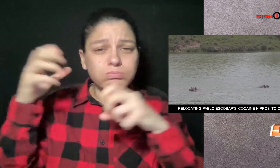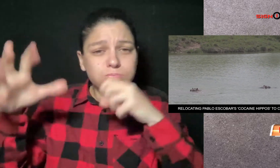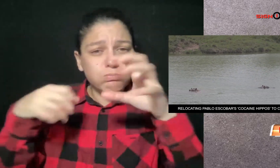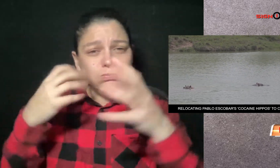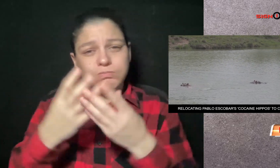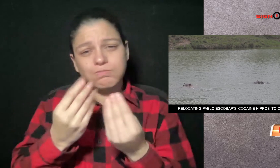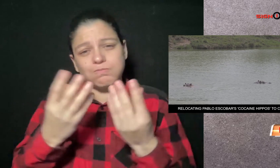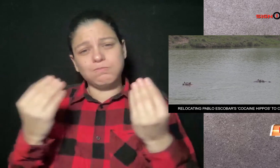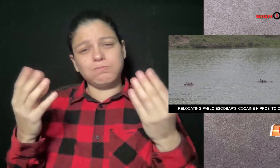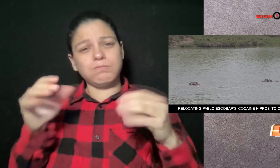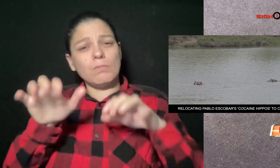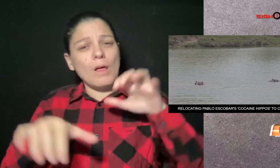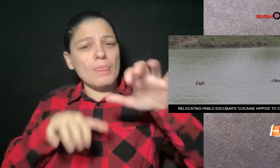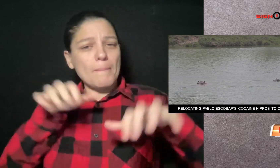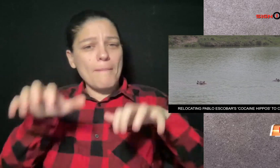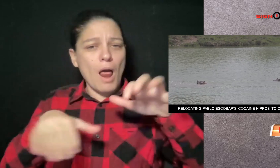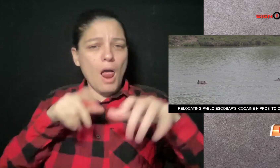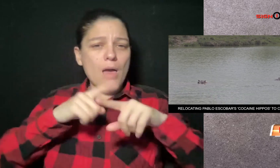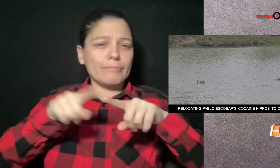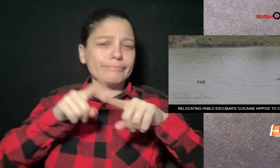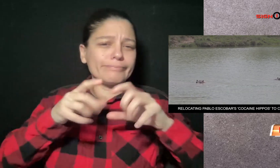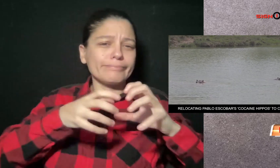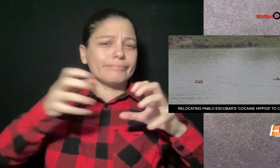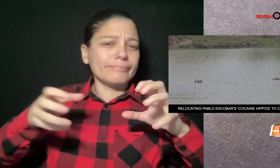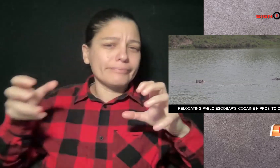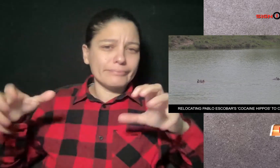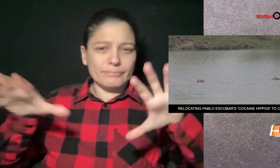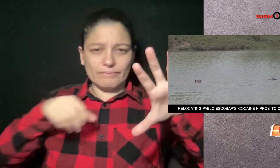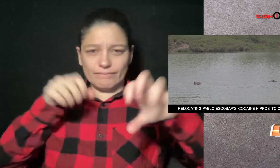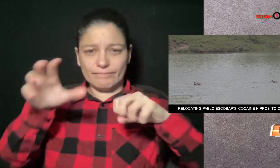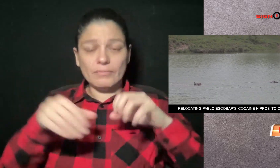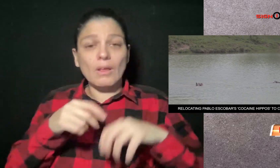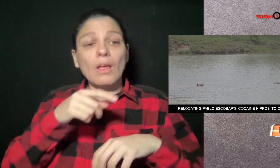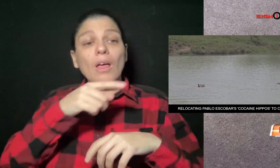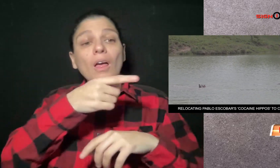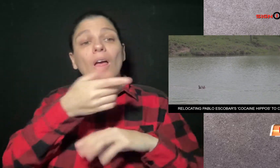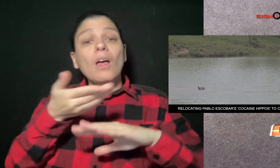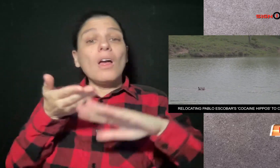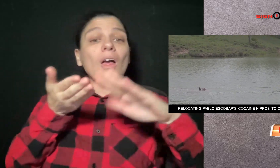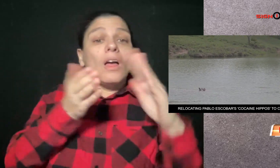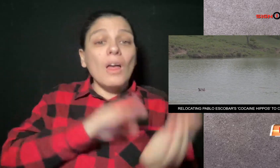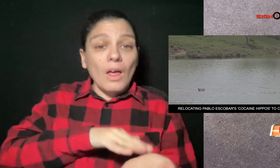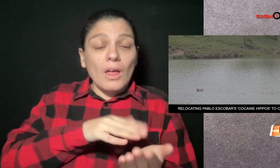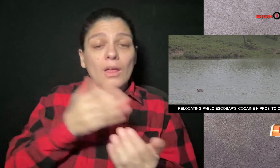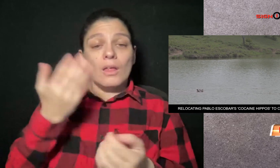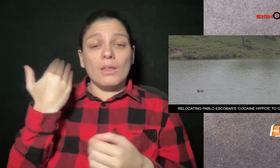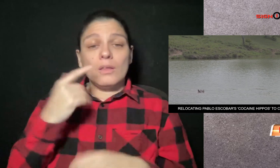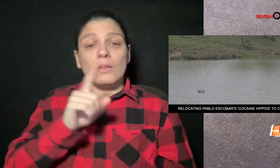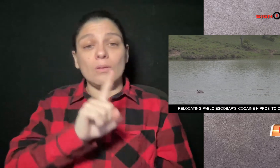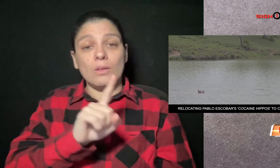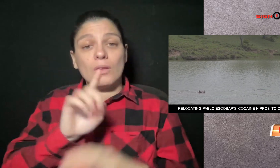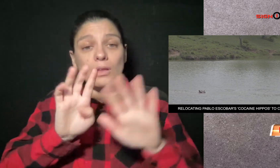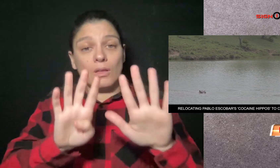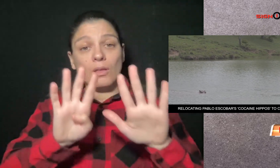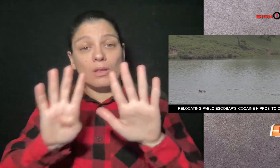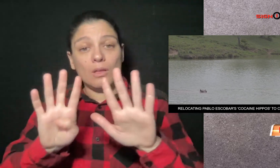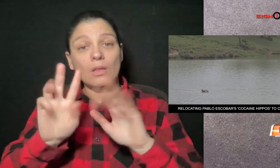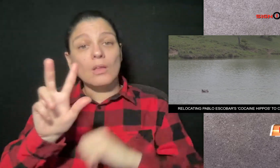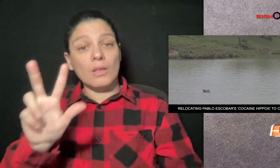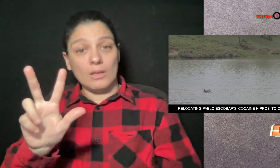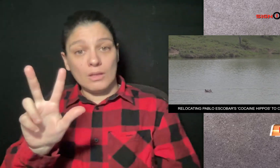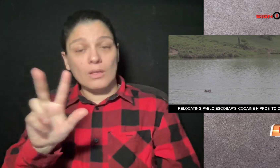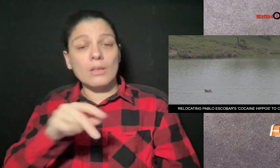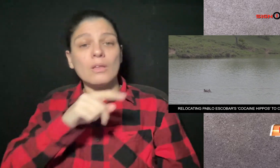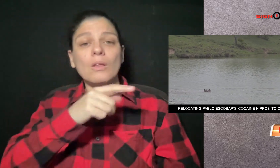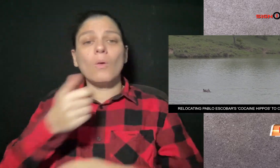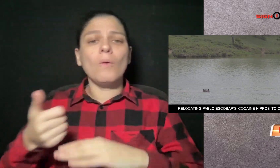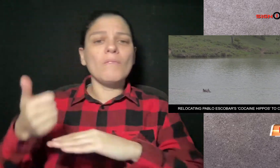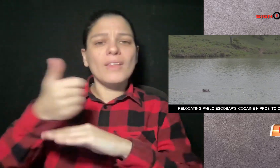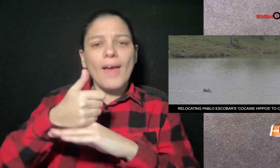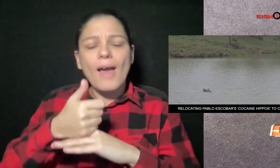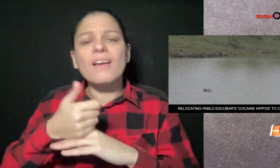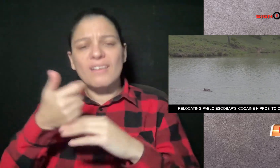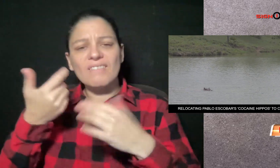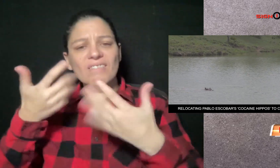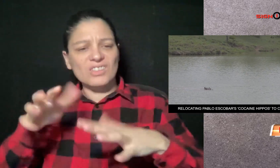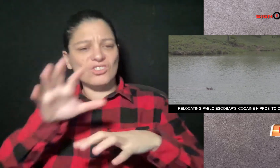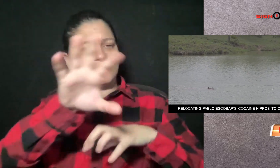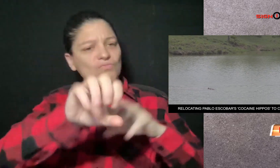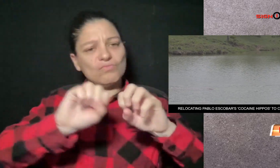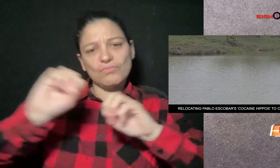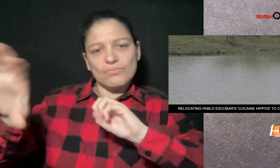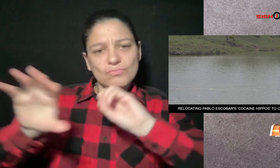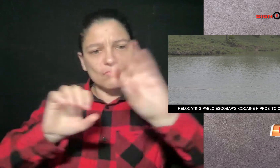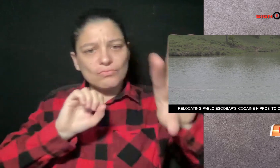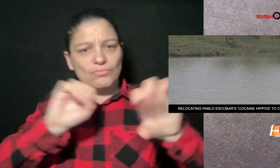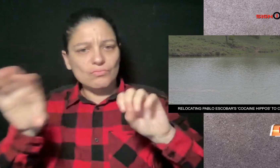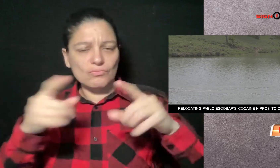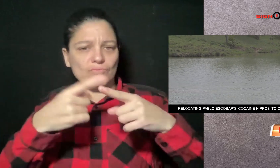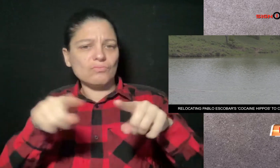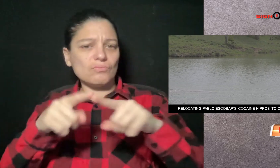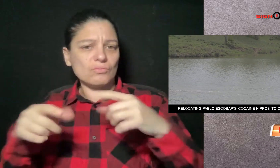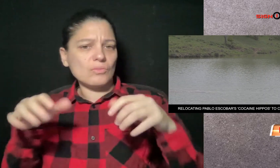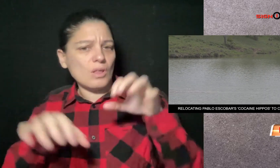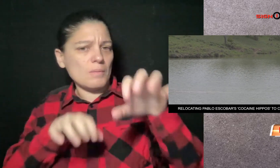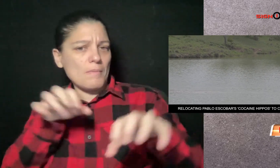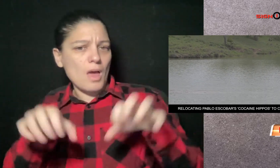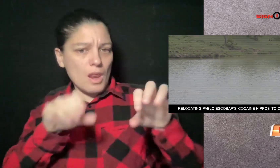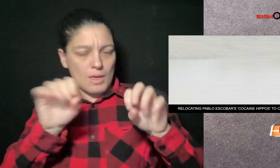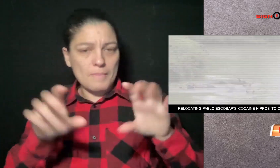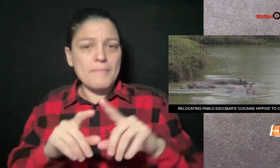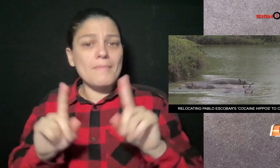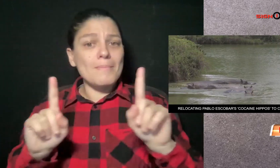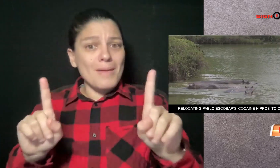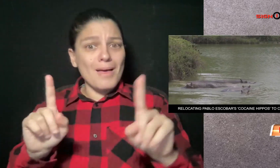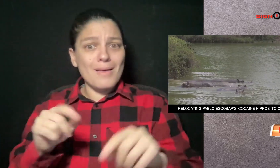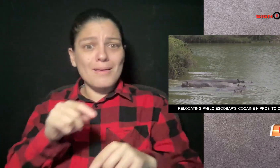animals after his death in 1993 officials relocated most of the animals but not the